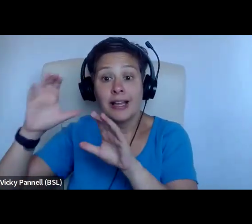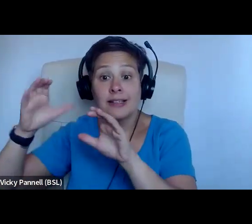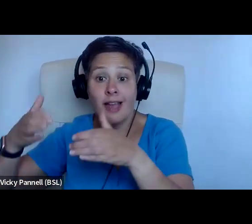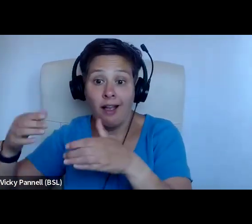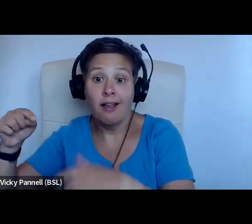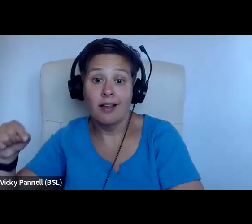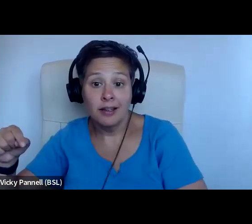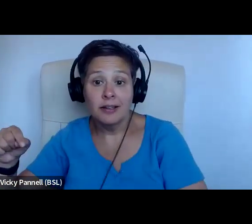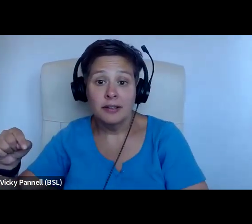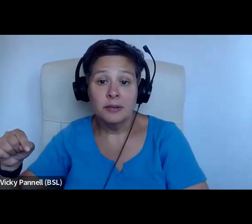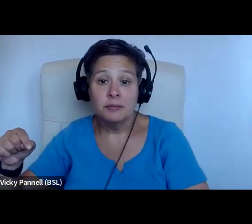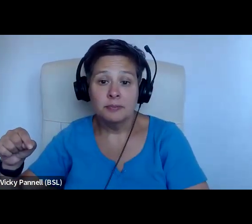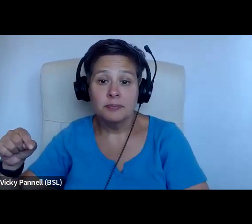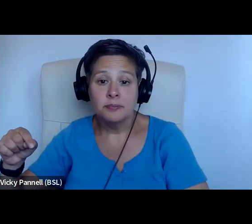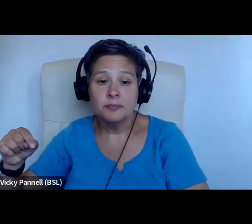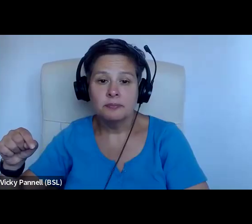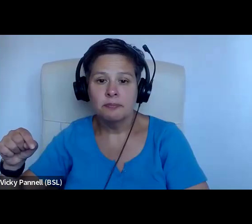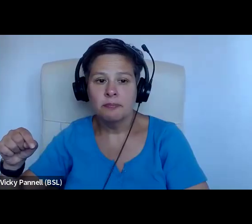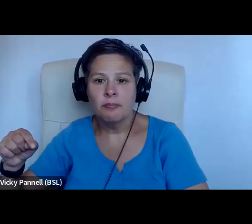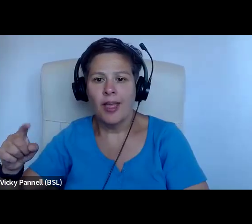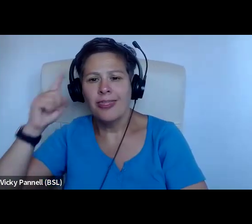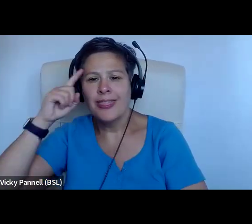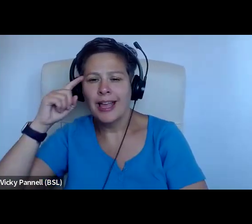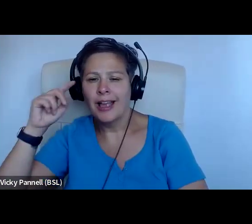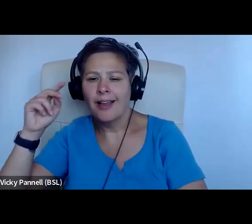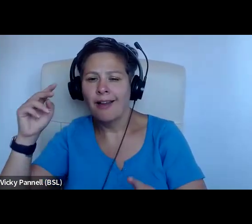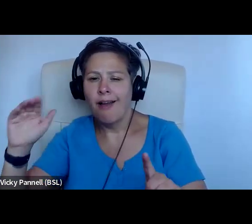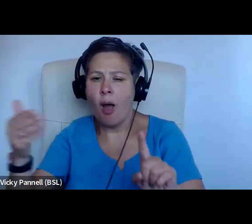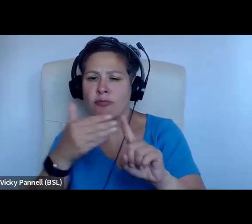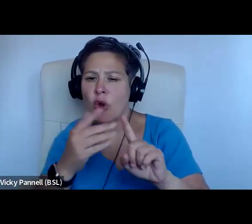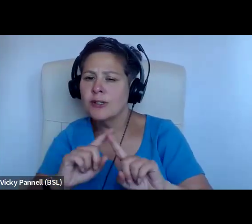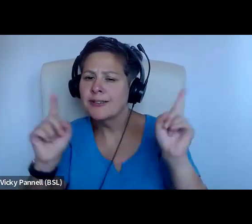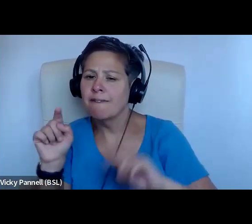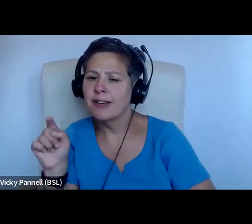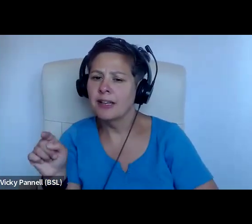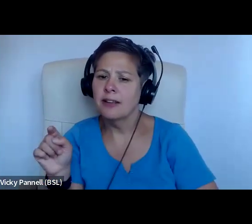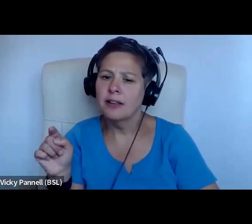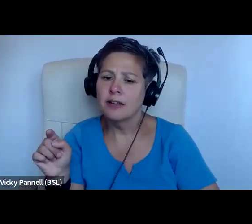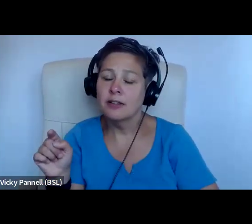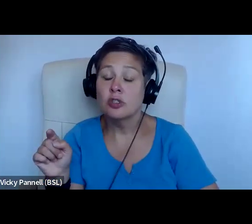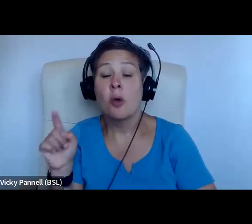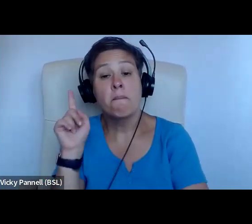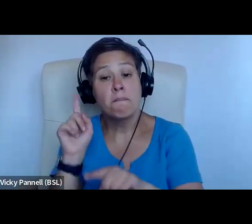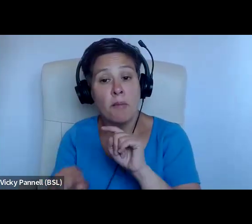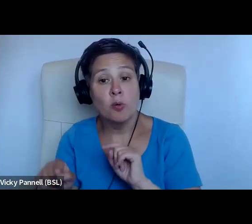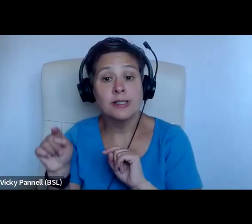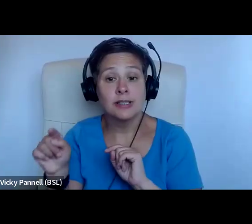directly the policymaker, and therefore one wants to spend a lot of time thinking about